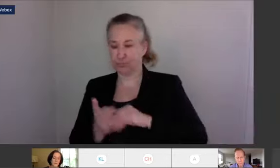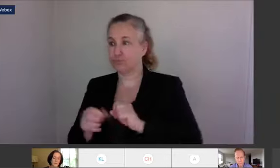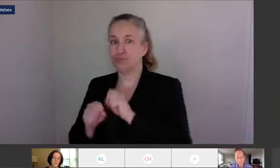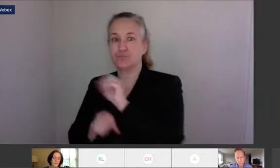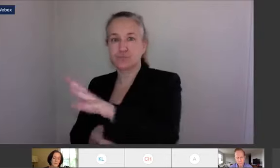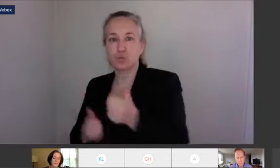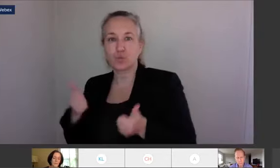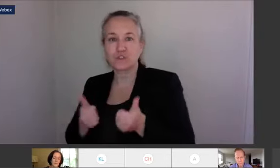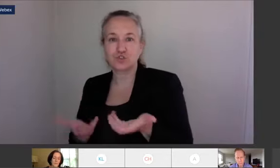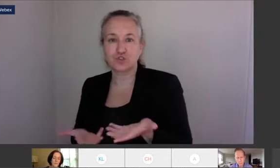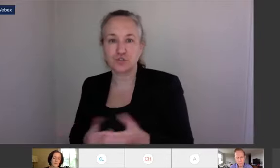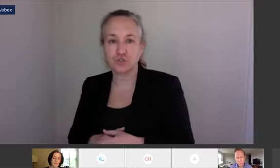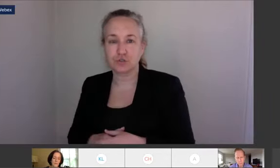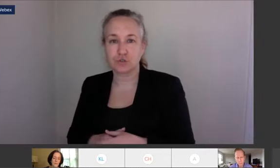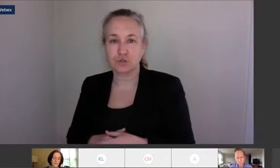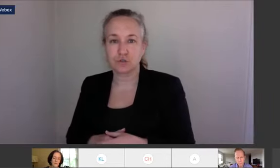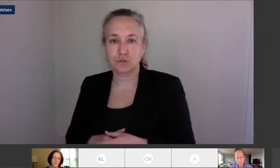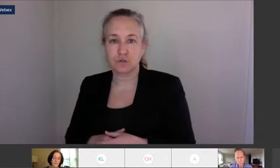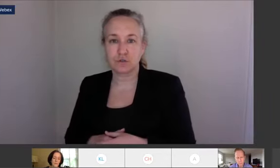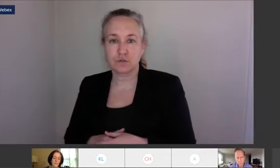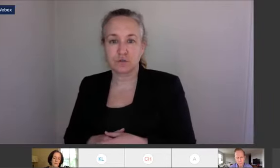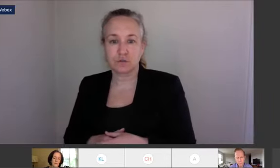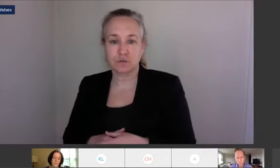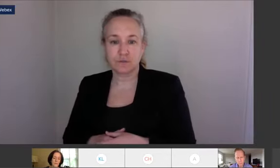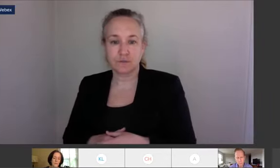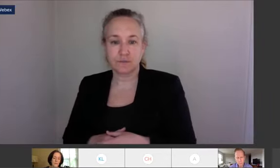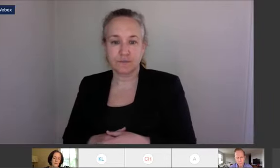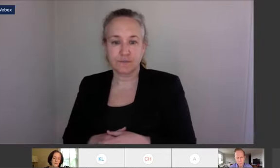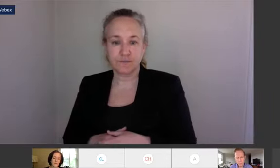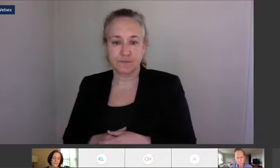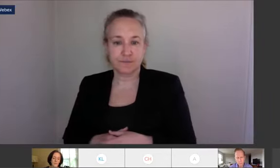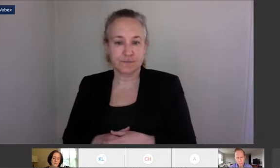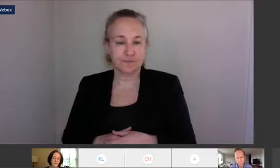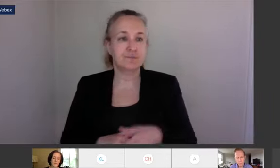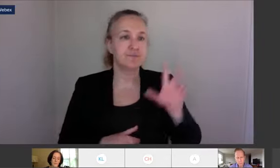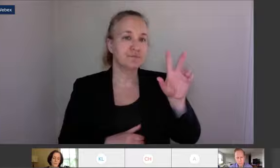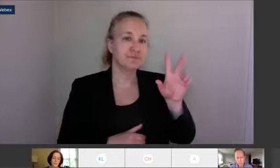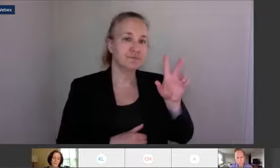for that November election [Commissioner] I believe they'll be automatically sent a mail-in